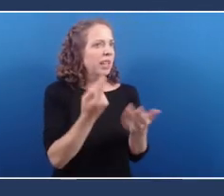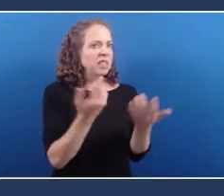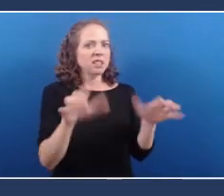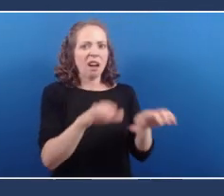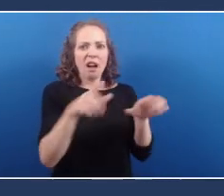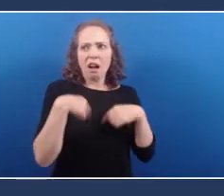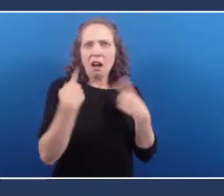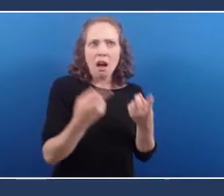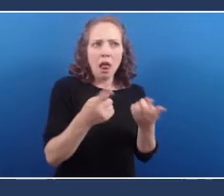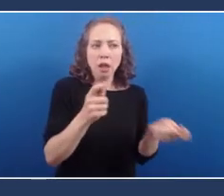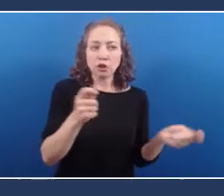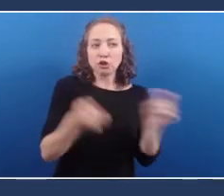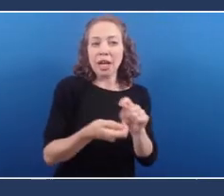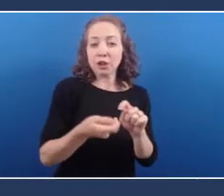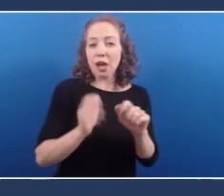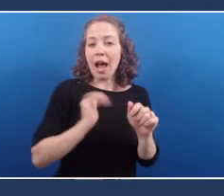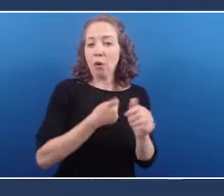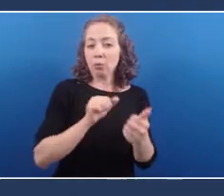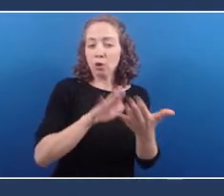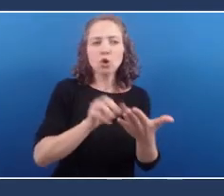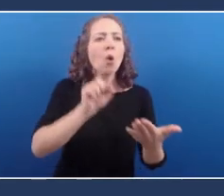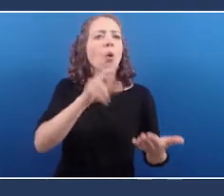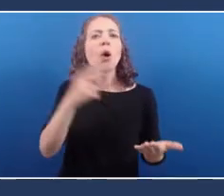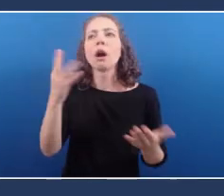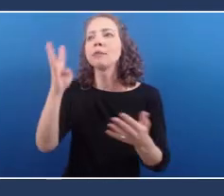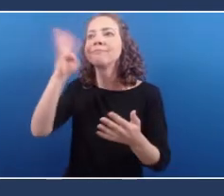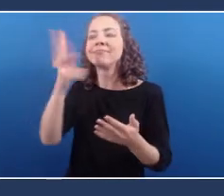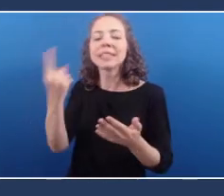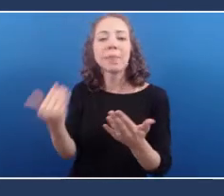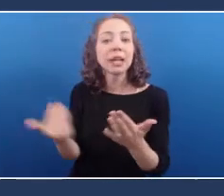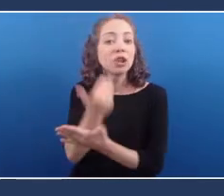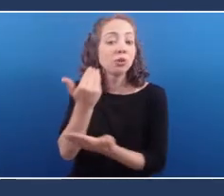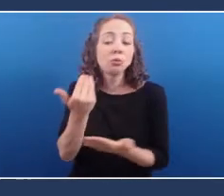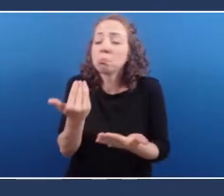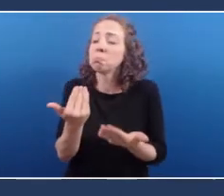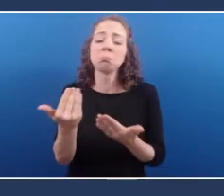So with that, I am going to turn it back to Crystal and Sean in the studio and see if we’ve got some questions.